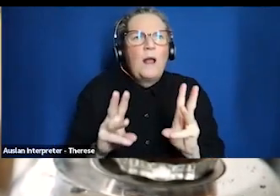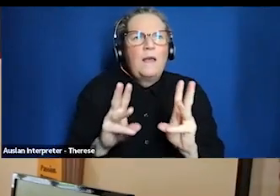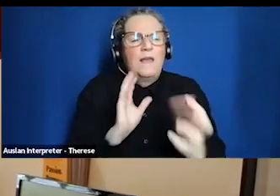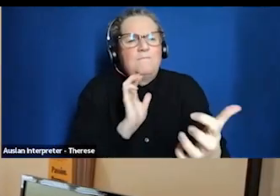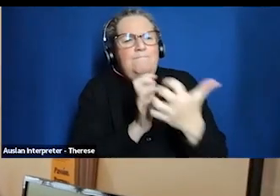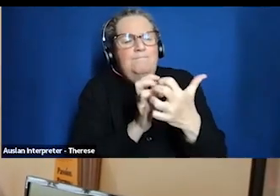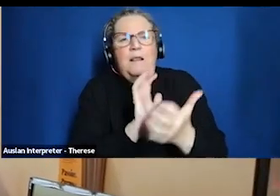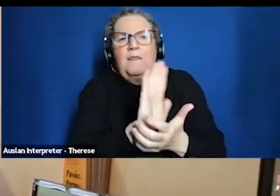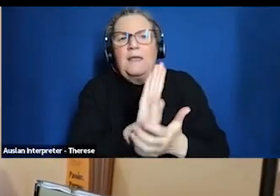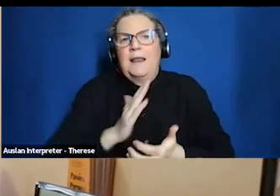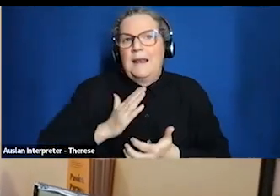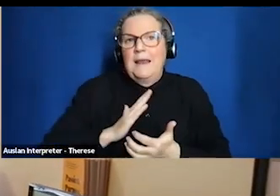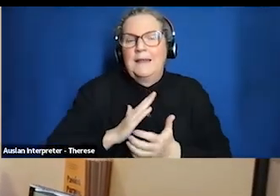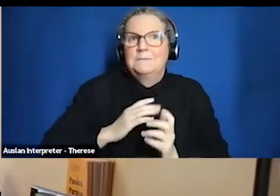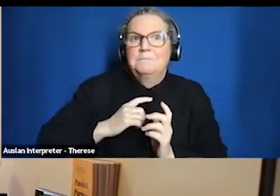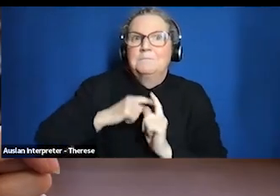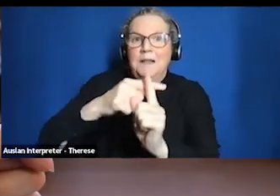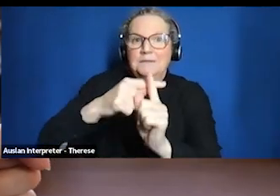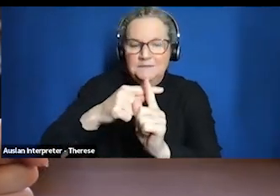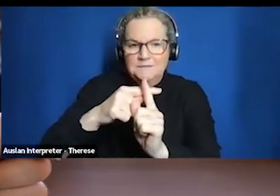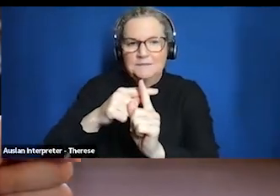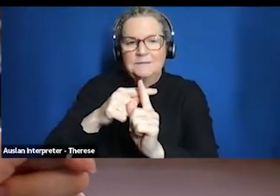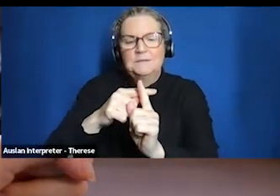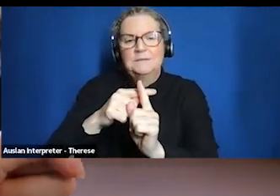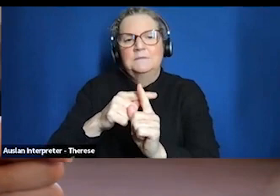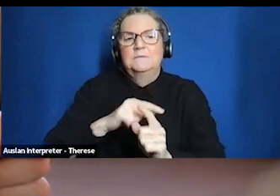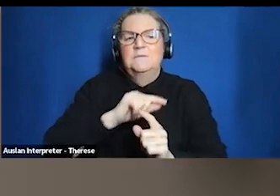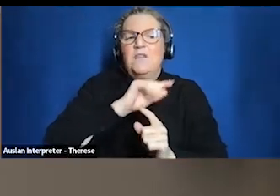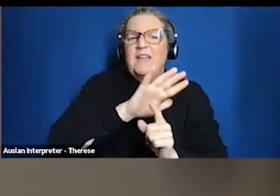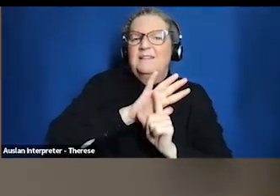but was also directed by their interests and aspirations.